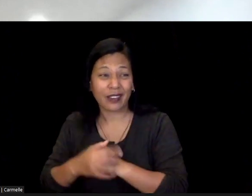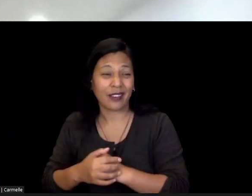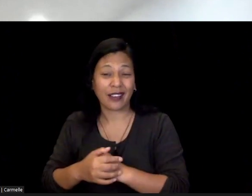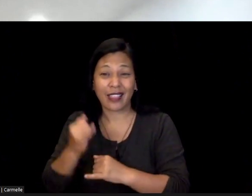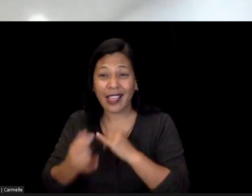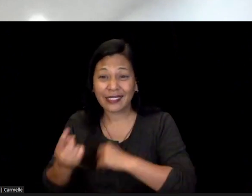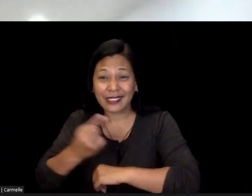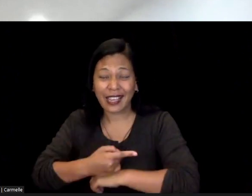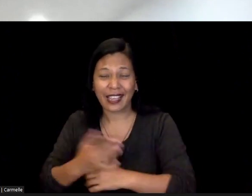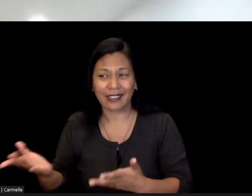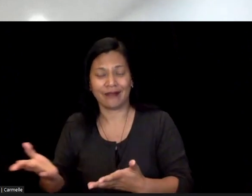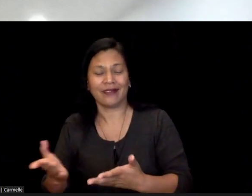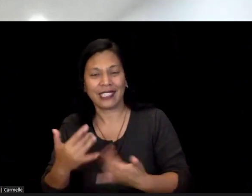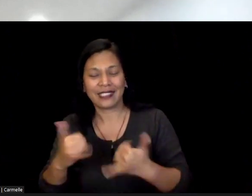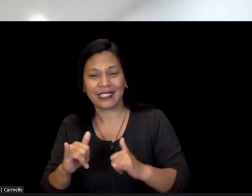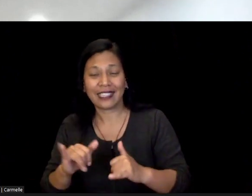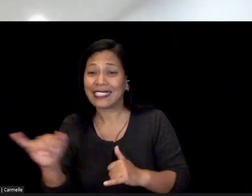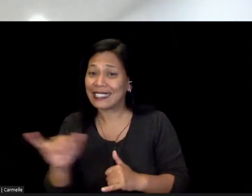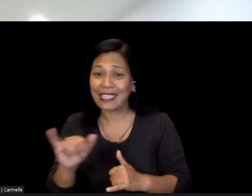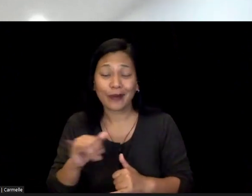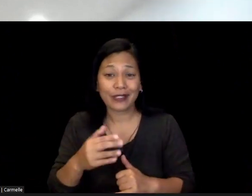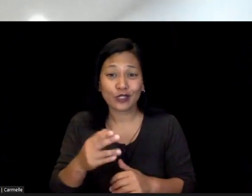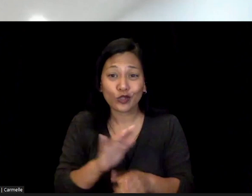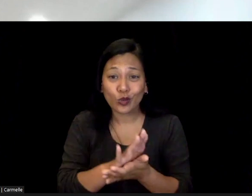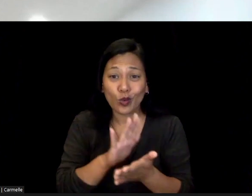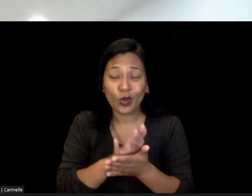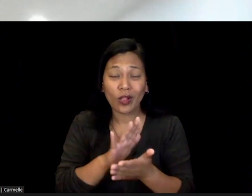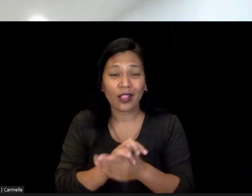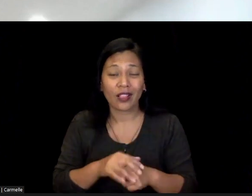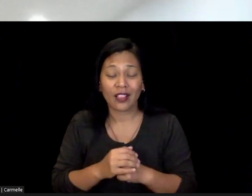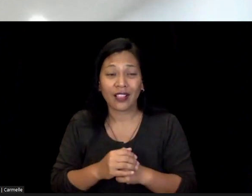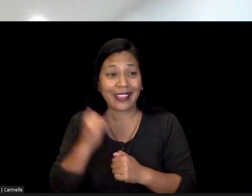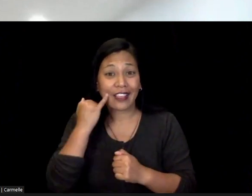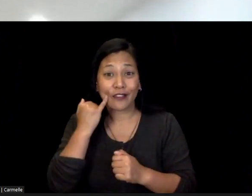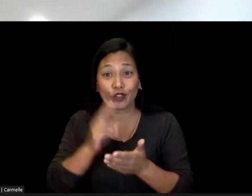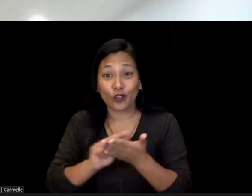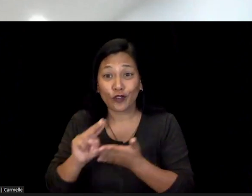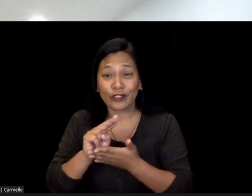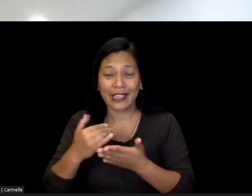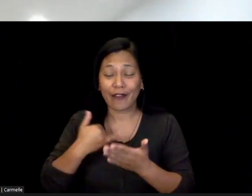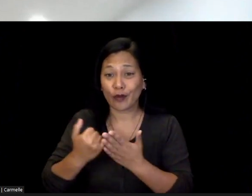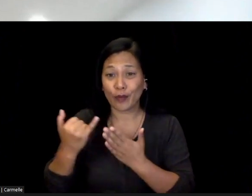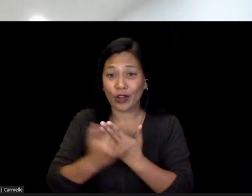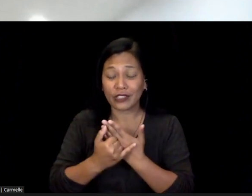Like if you don't understand an assignment, if you go to your professor the day it's due, you're not going to get as much help as if you go a month prior.